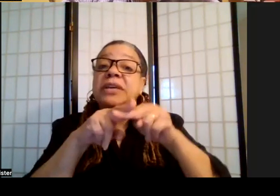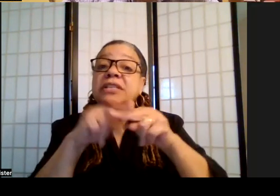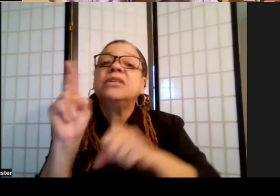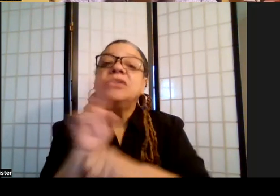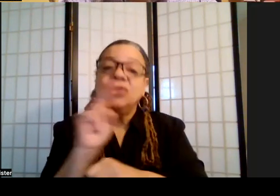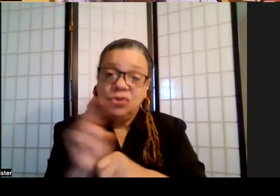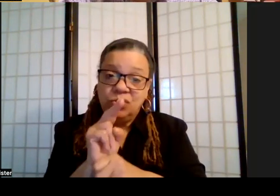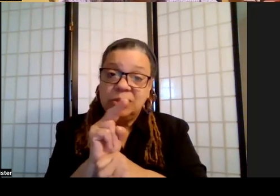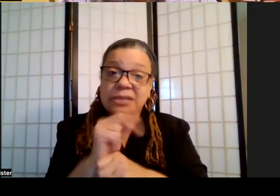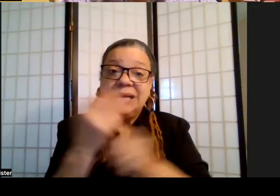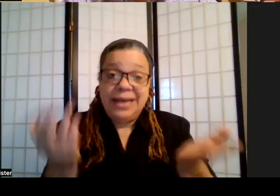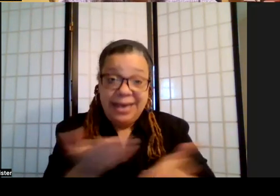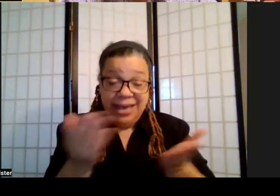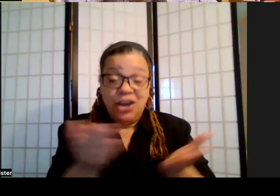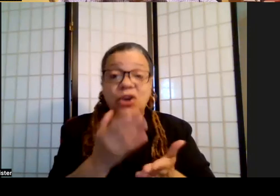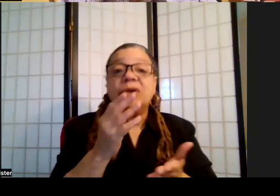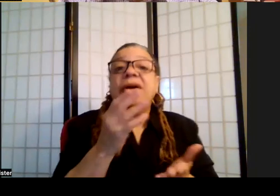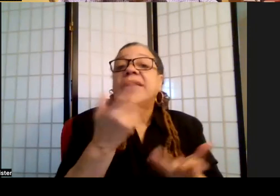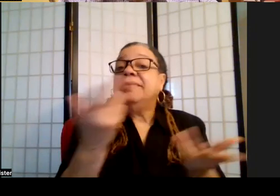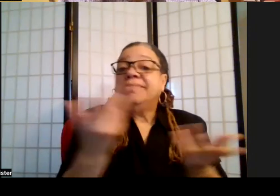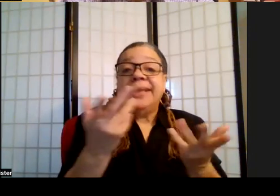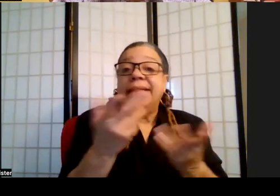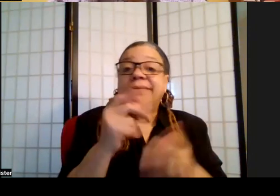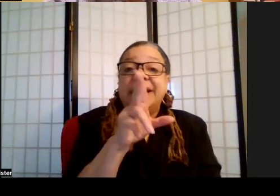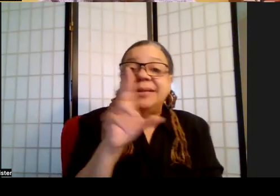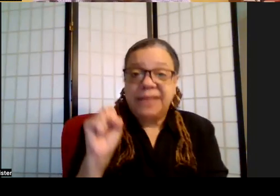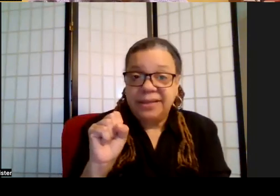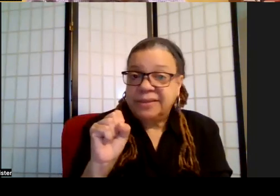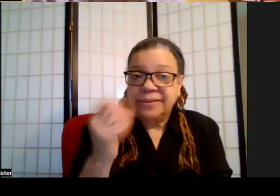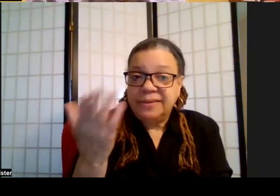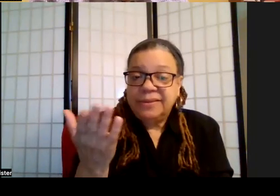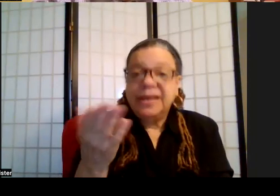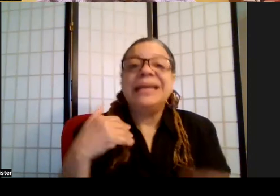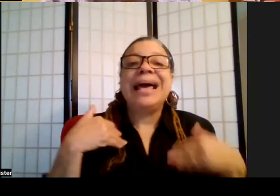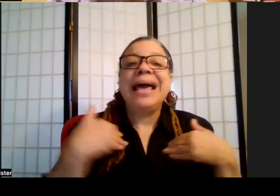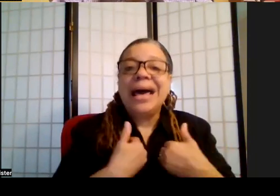in the veterinary sector, in sort of, uh, animal husbandry,